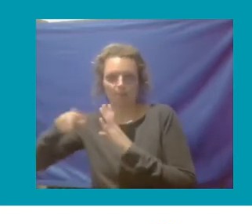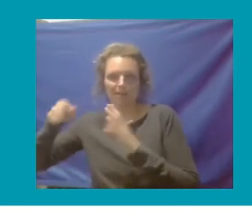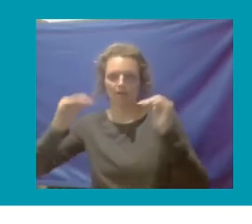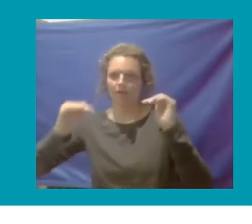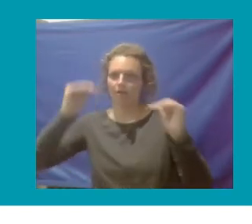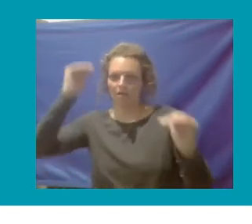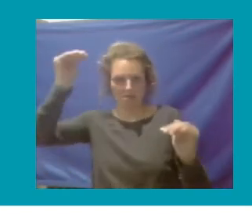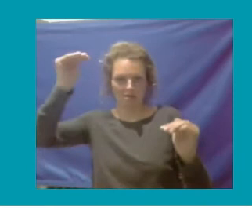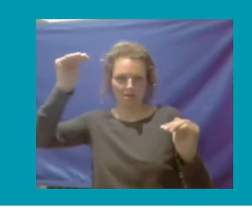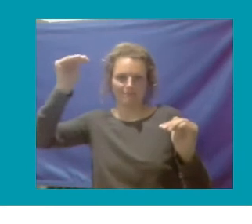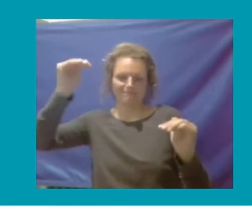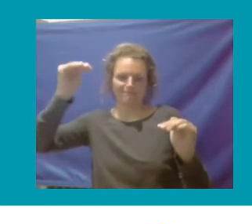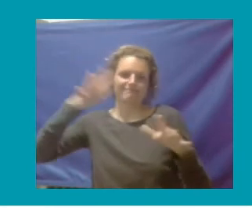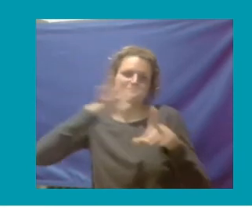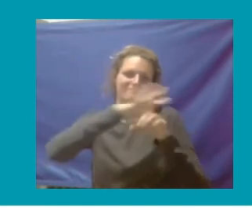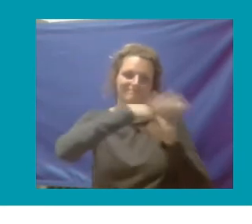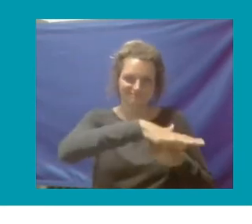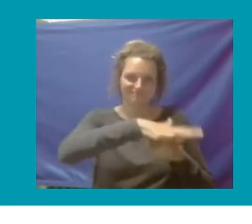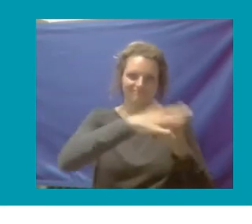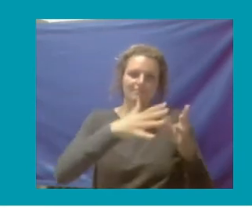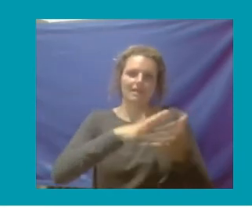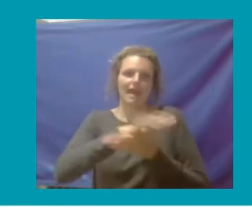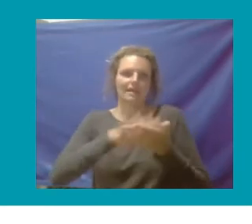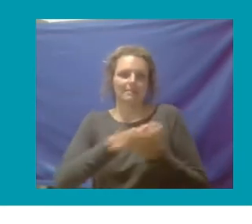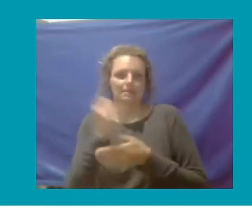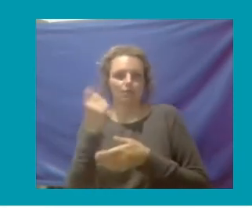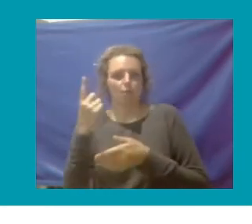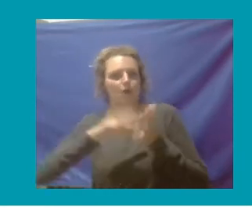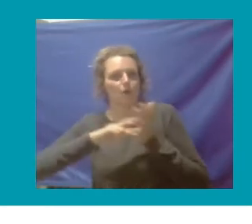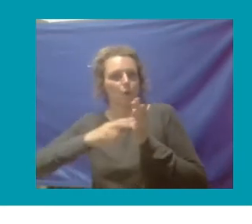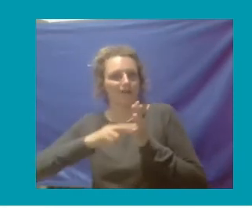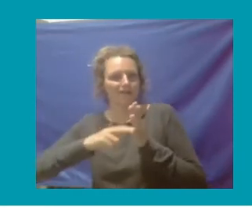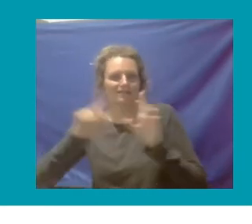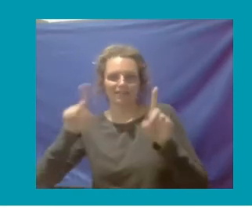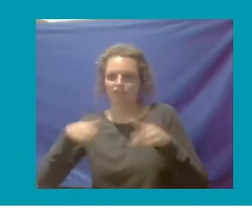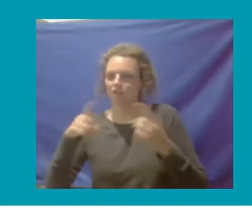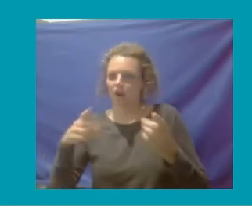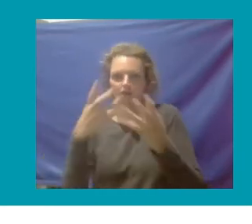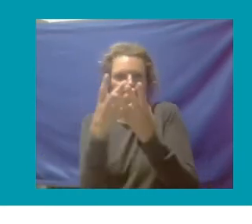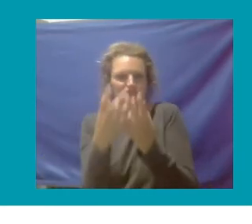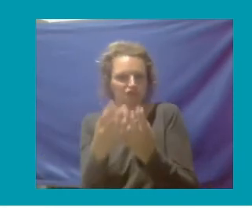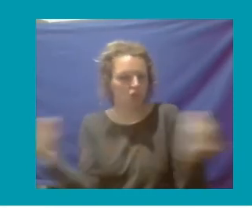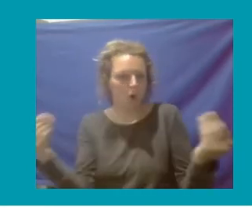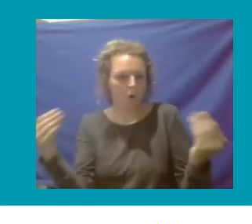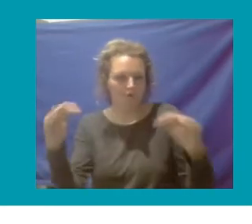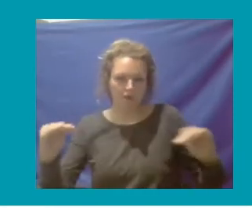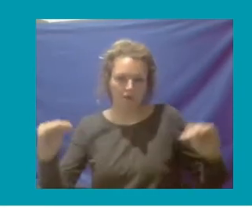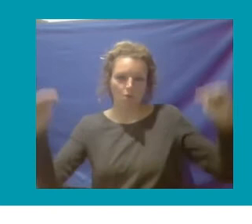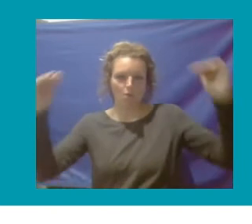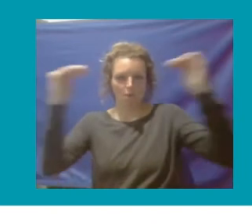that by itself and we as Evenbreak, recognise that we need to work in partnership with so many other people